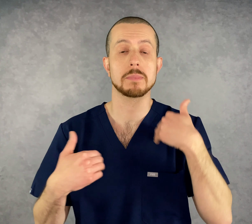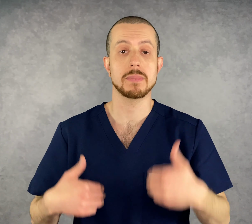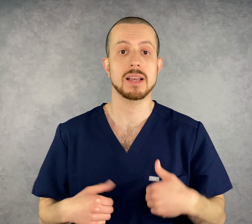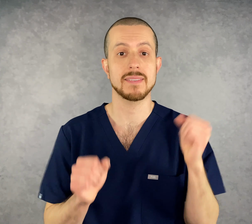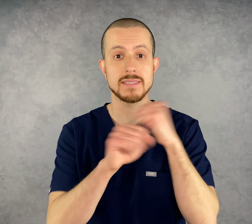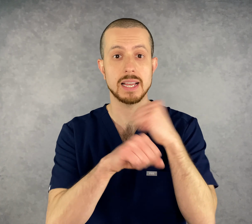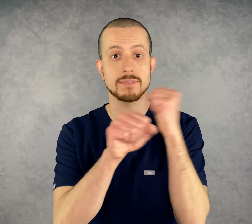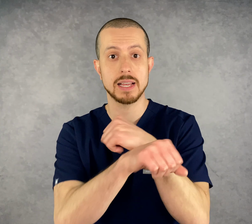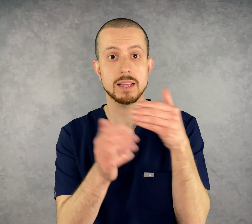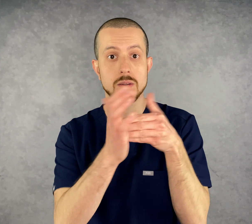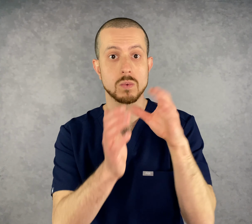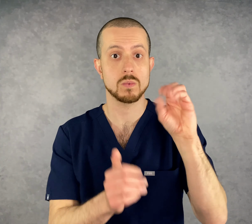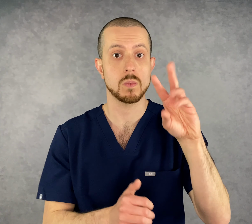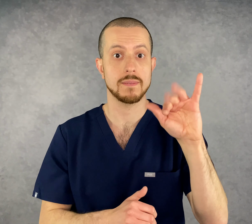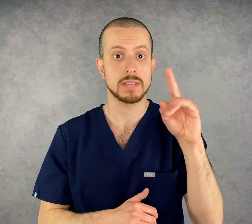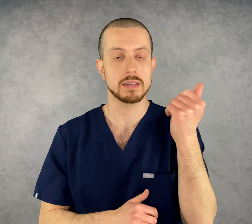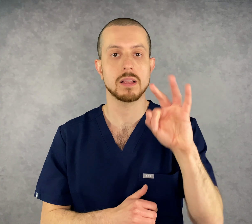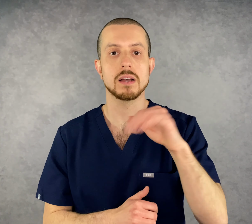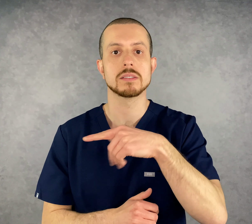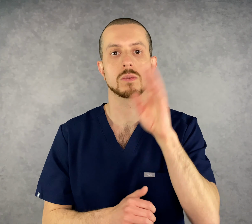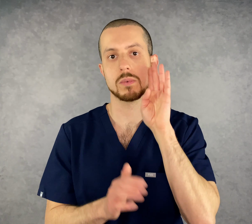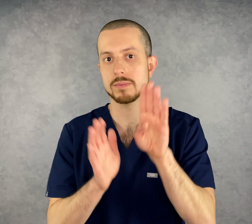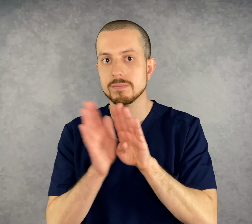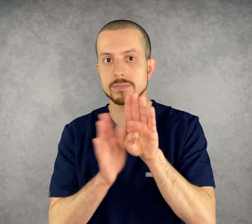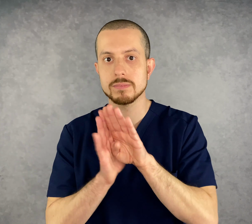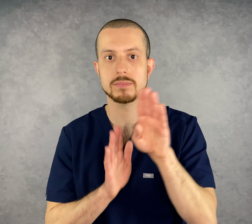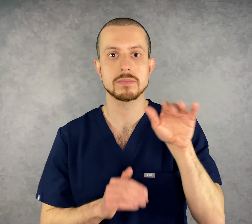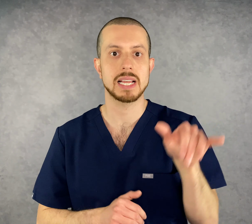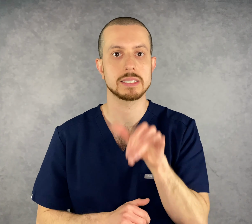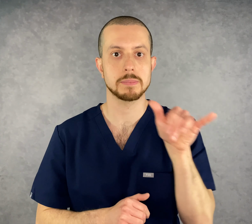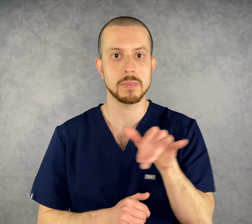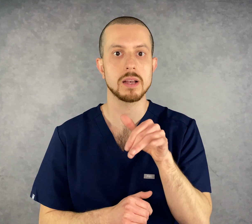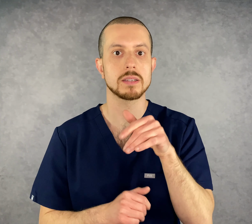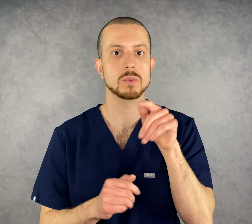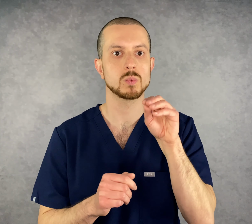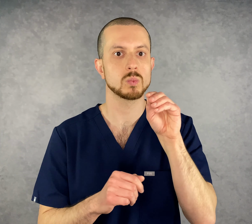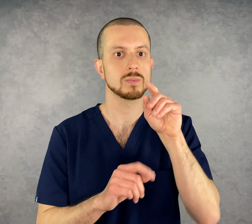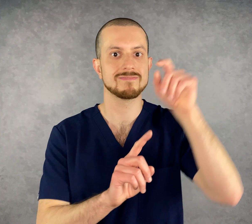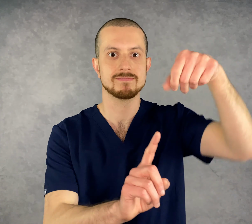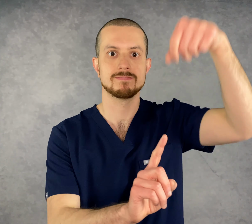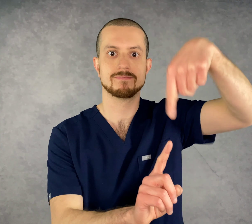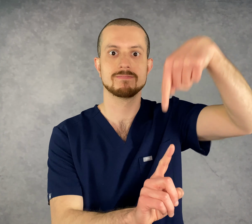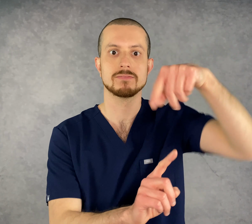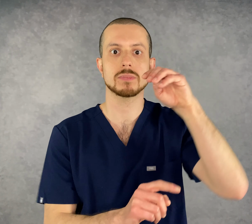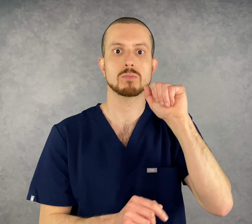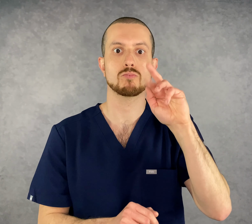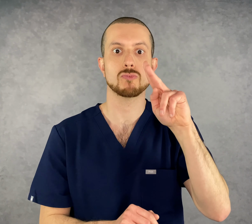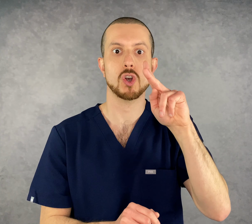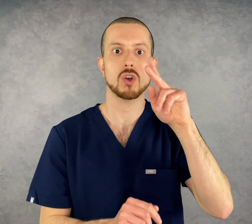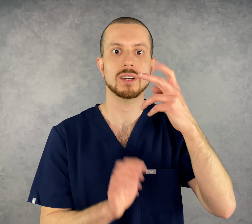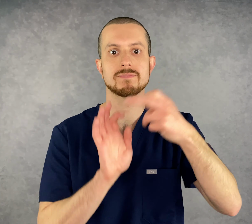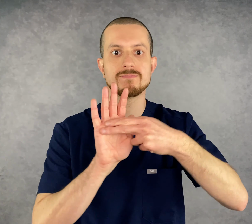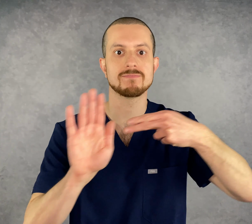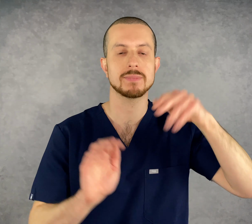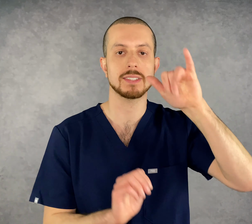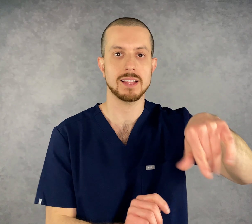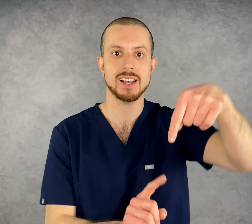body will develop antibodies while fighting the virus. These antibodies will then "mark"